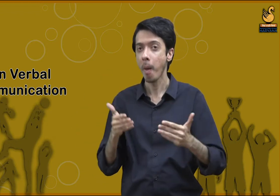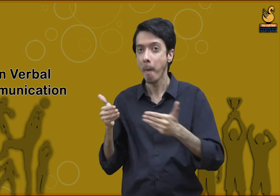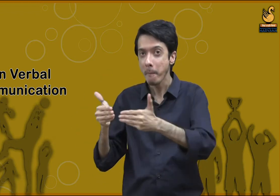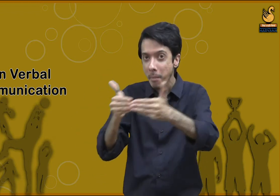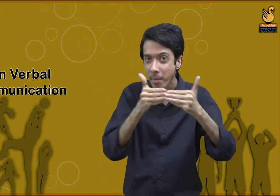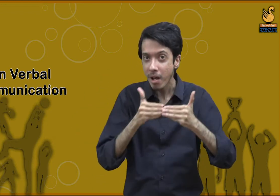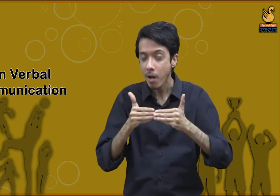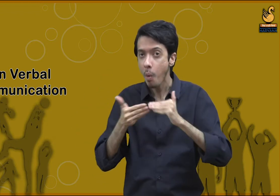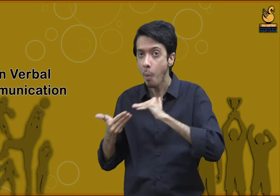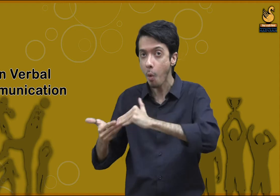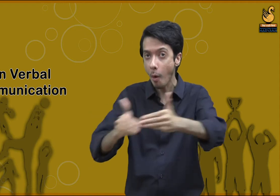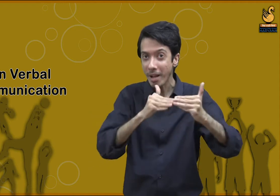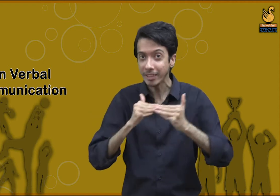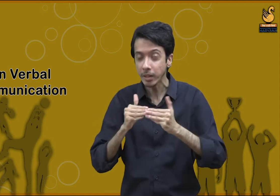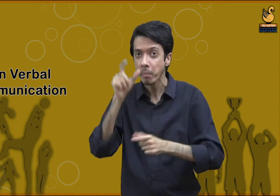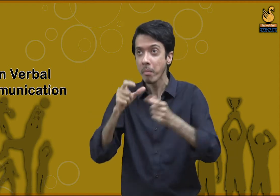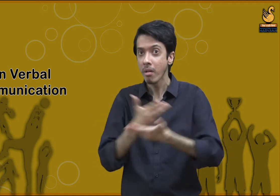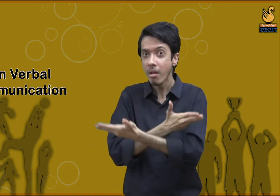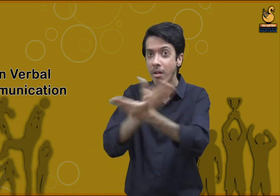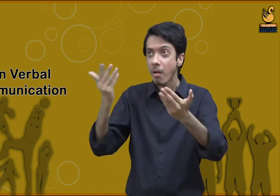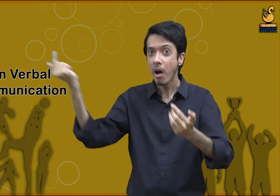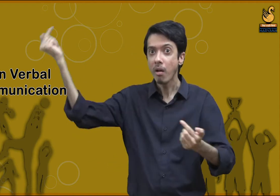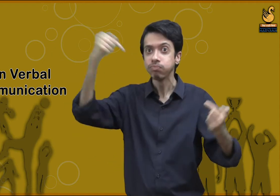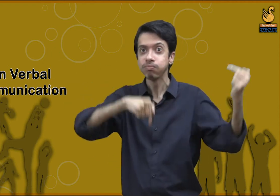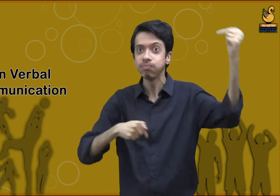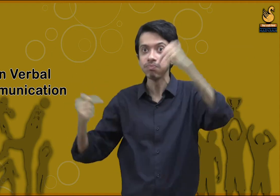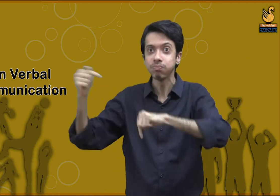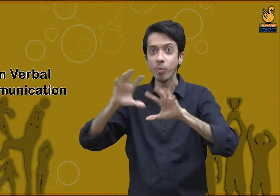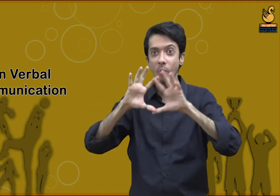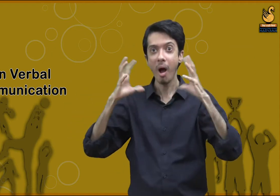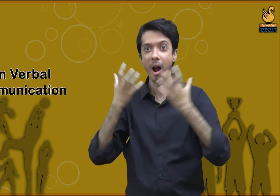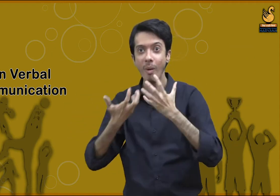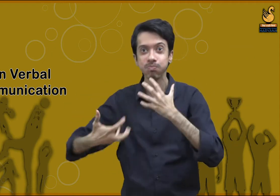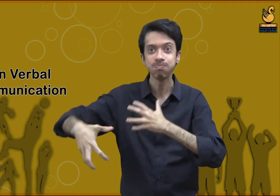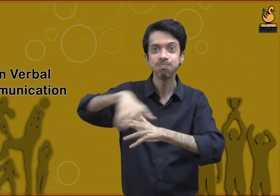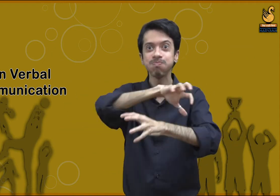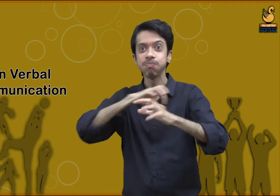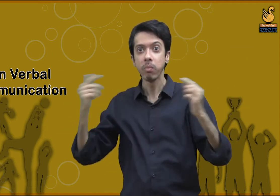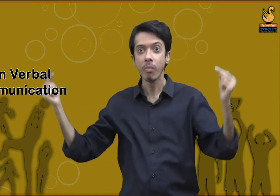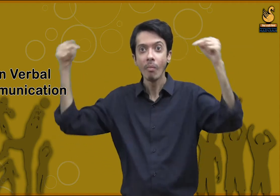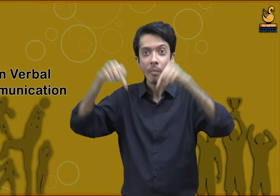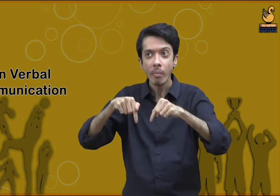on these skills from different competitions games and activities. We meet different people